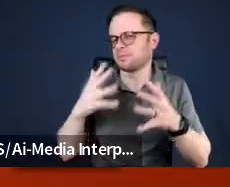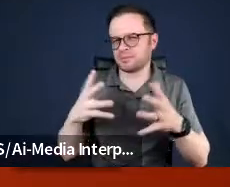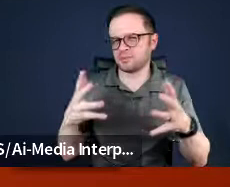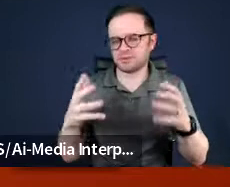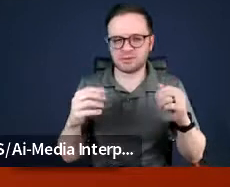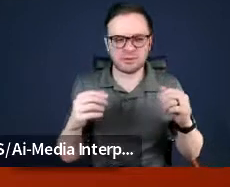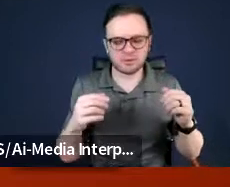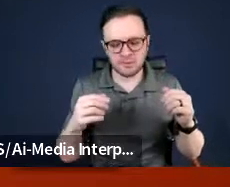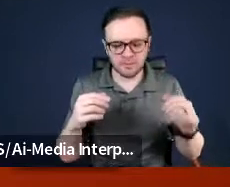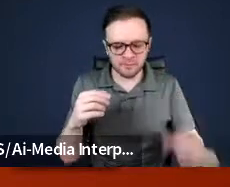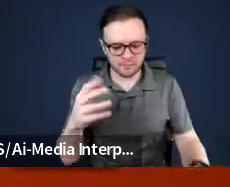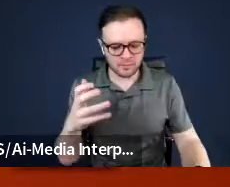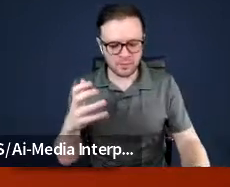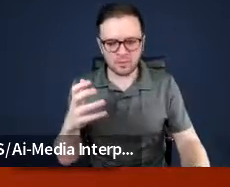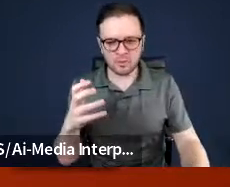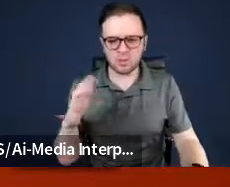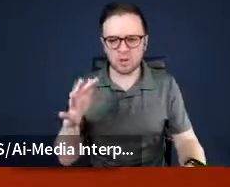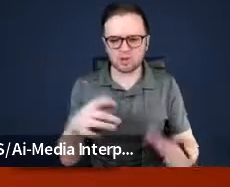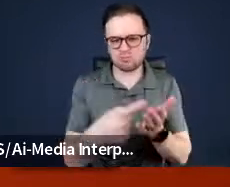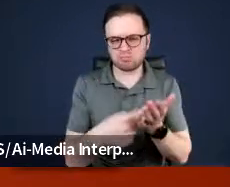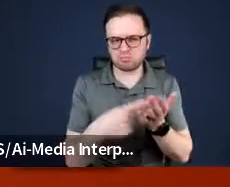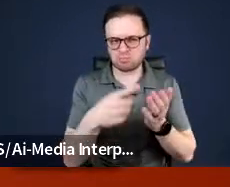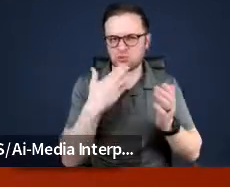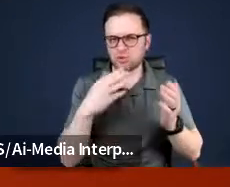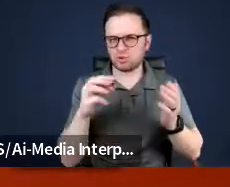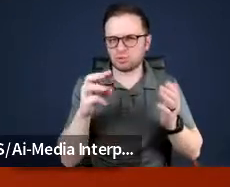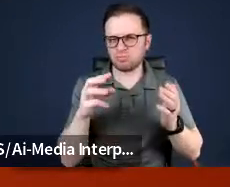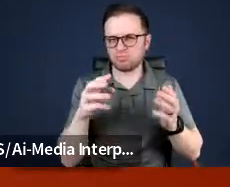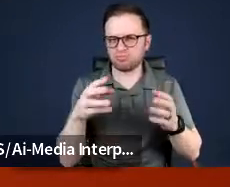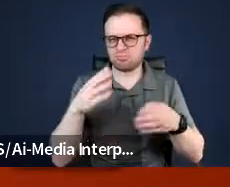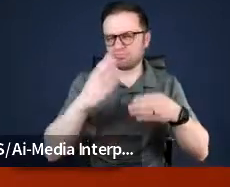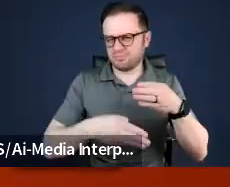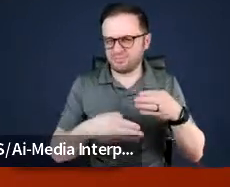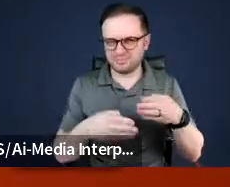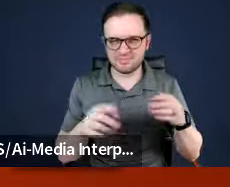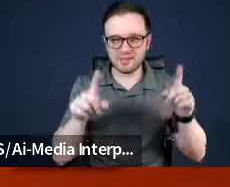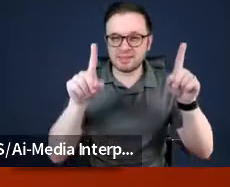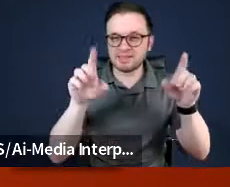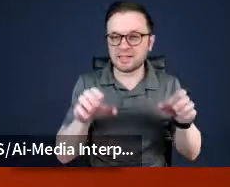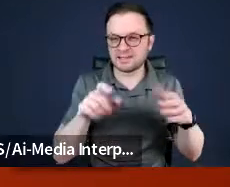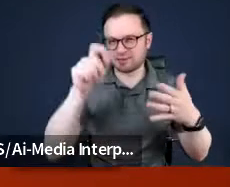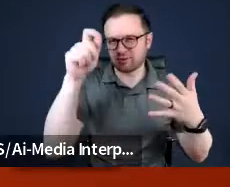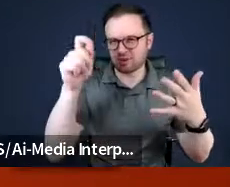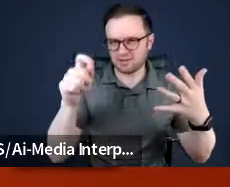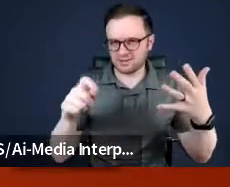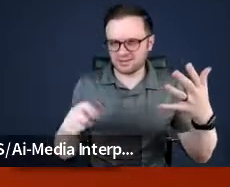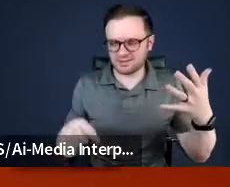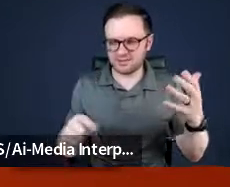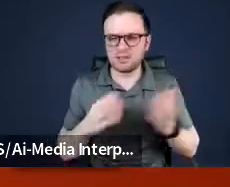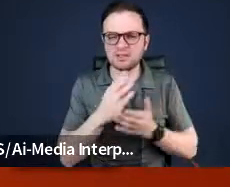Thank you, Matt, again, thank you very much. Appreciate it.